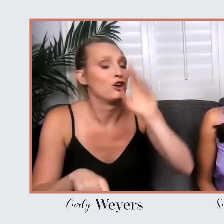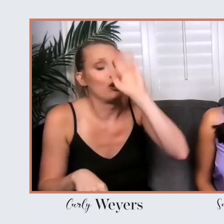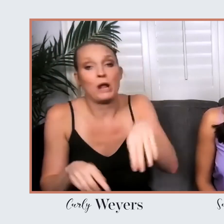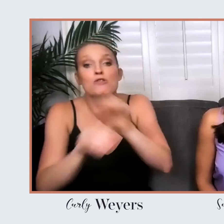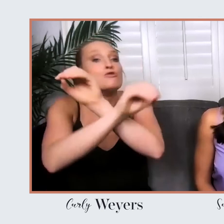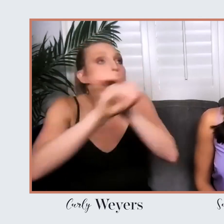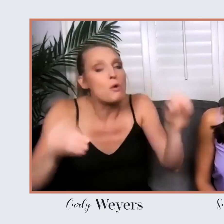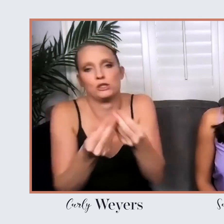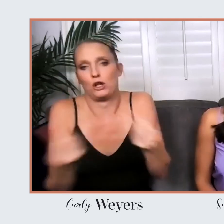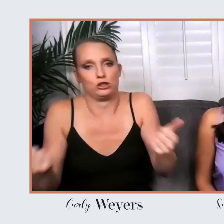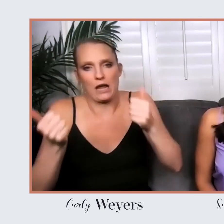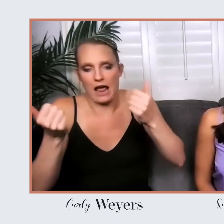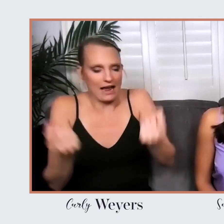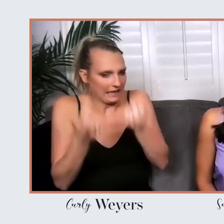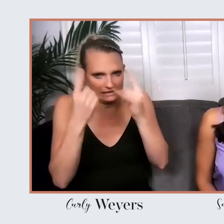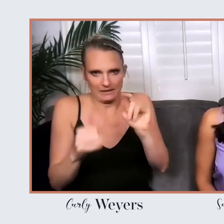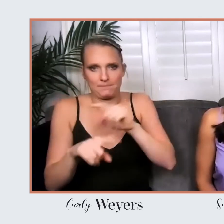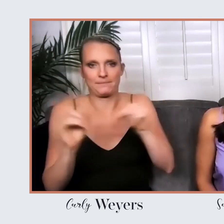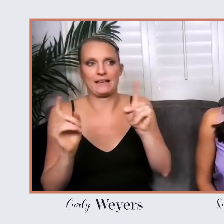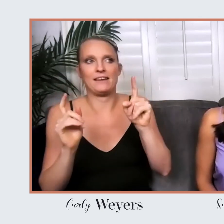knowing that there's no solution, I get it.